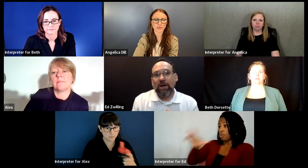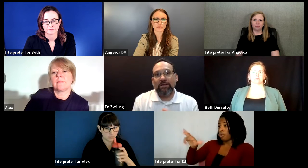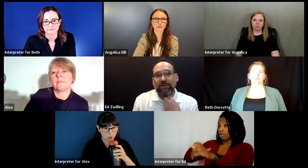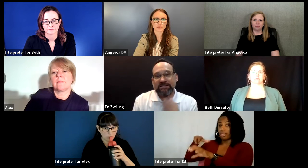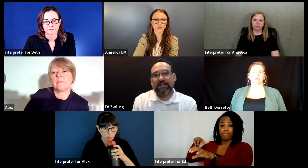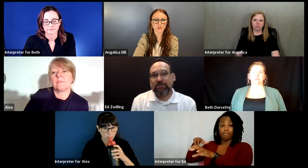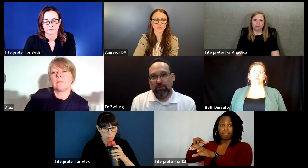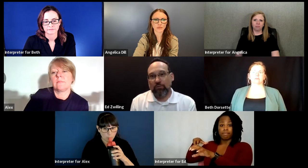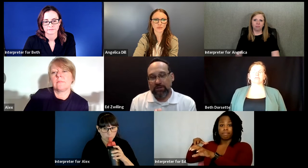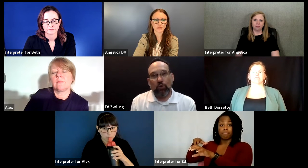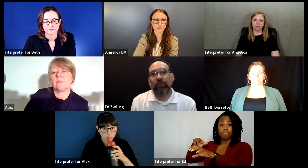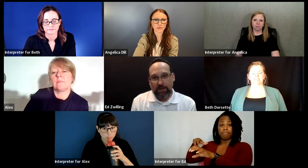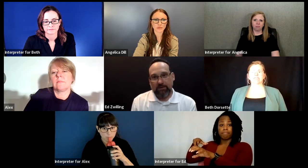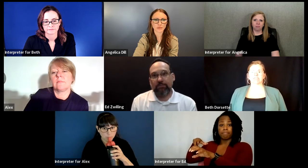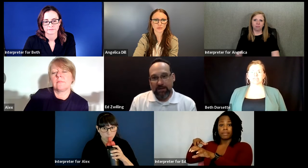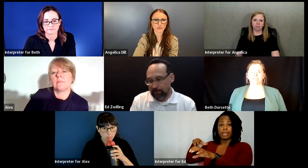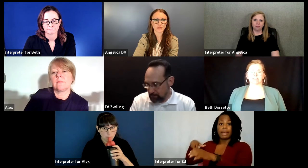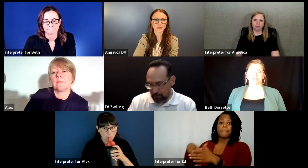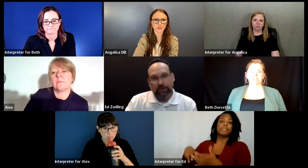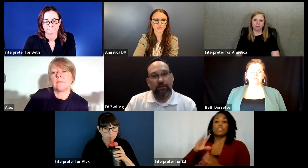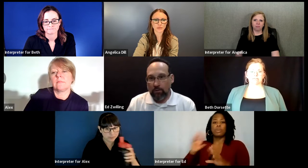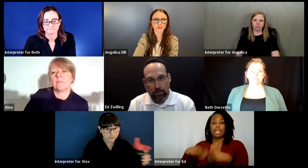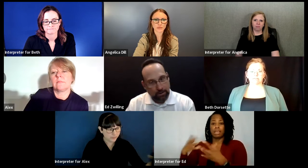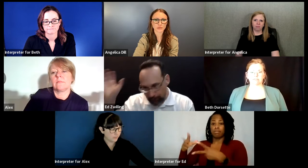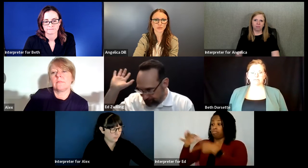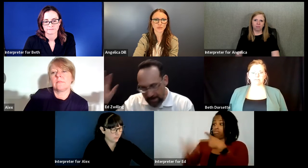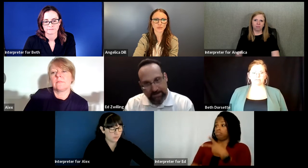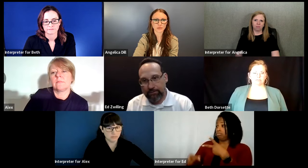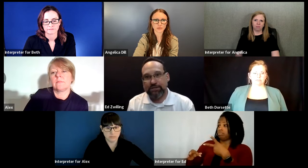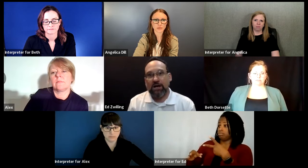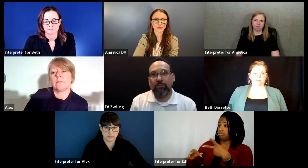And the way that they said it to him was an ultimatum. Either do it or go find another job.